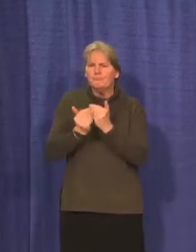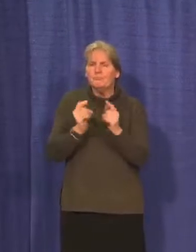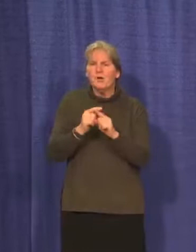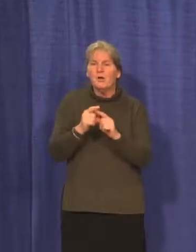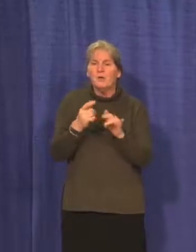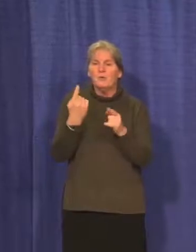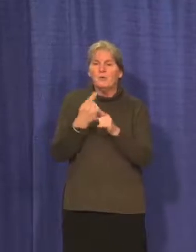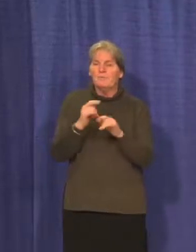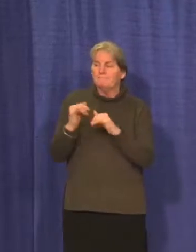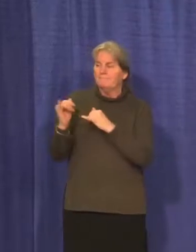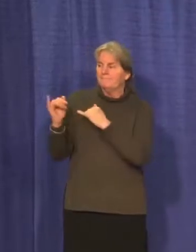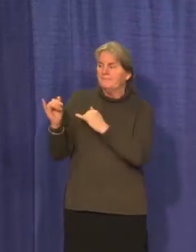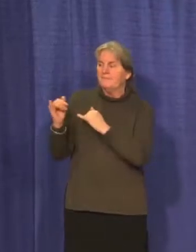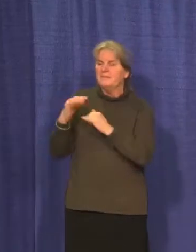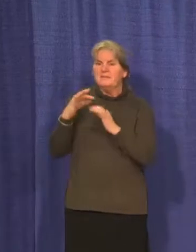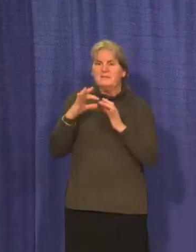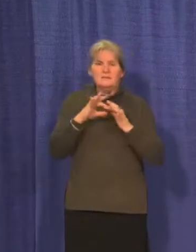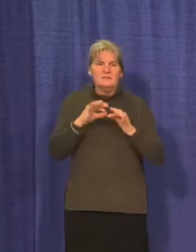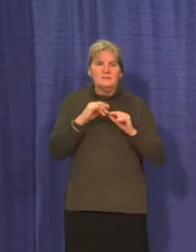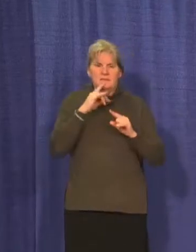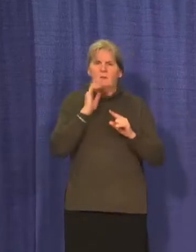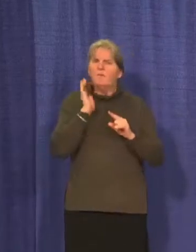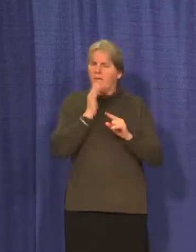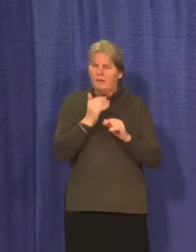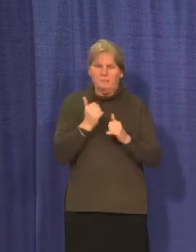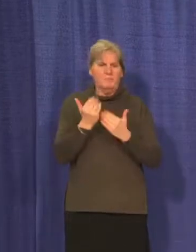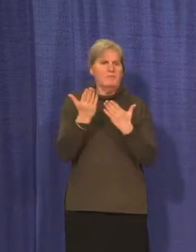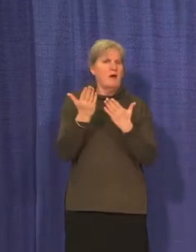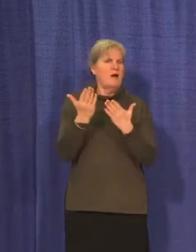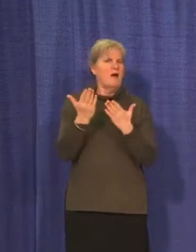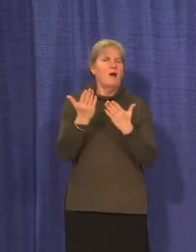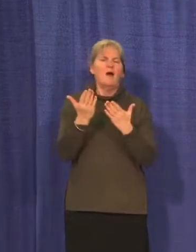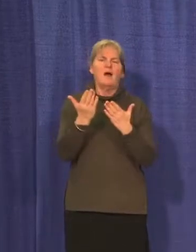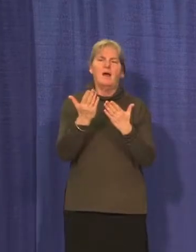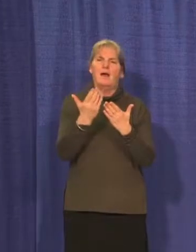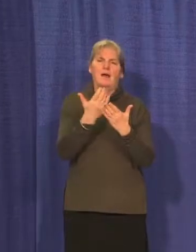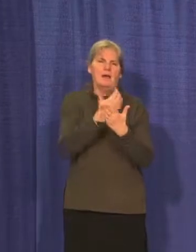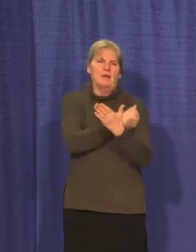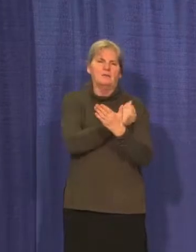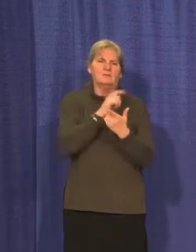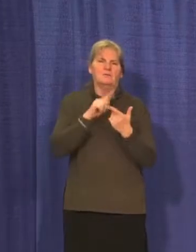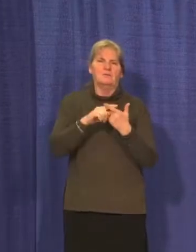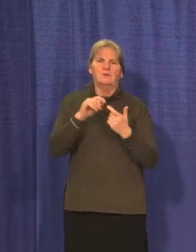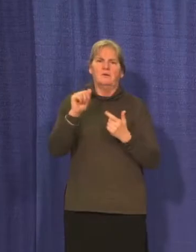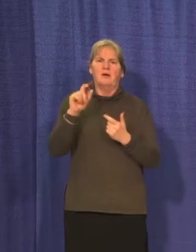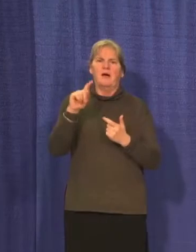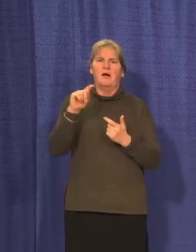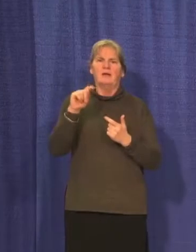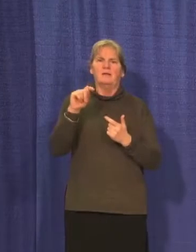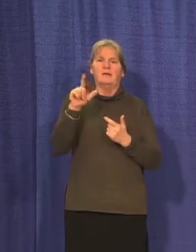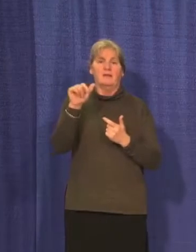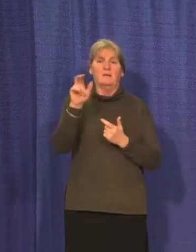But as the premier said, we are committed to covering Atlin.